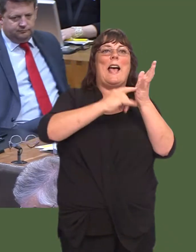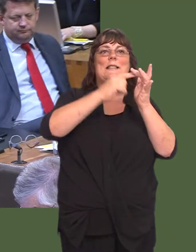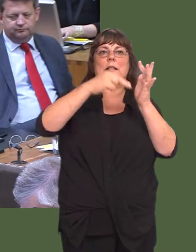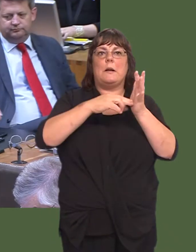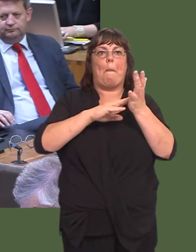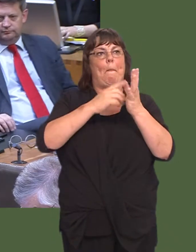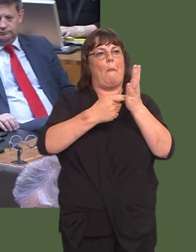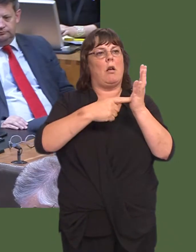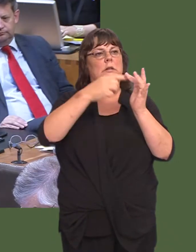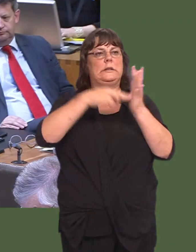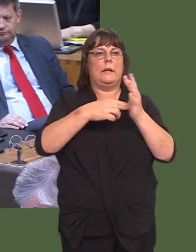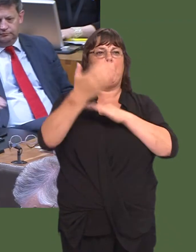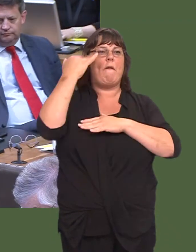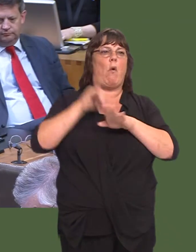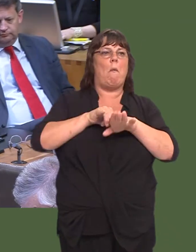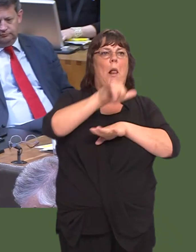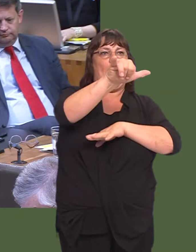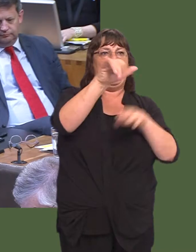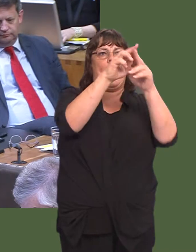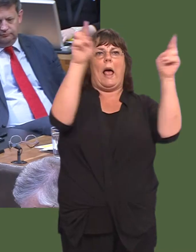With Aston Martin, of course, it happened that the superhangar was there and that was